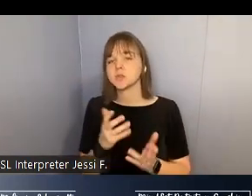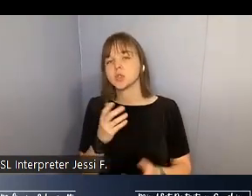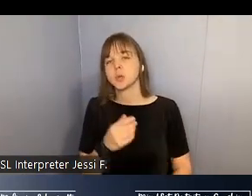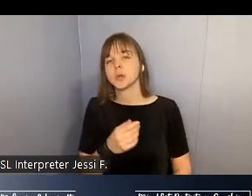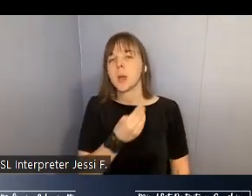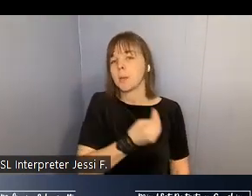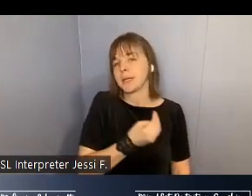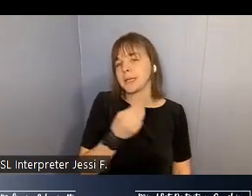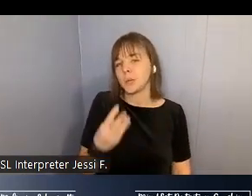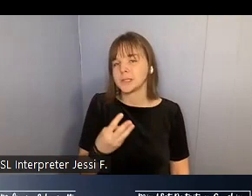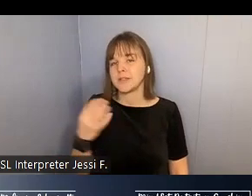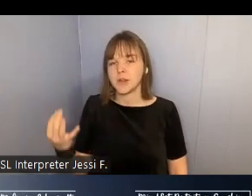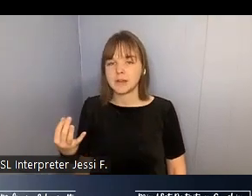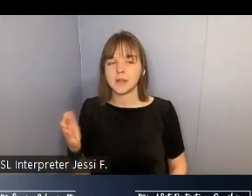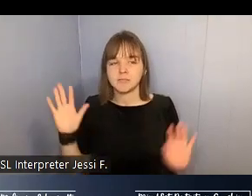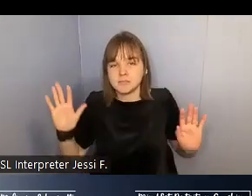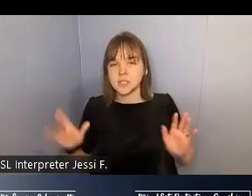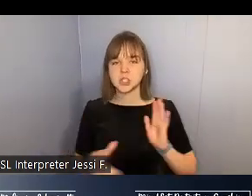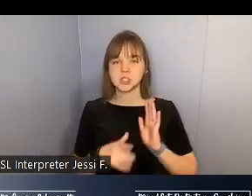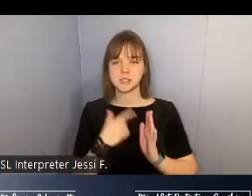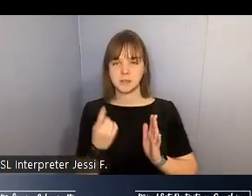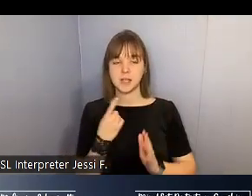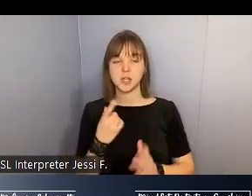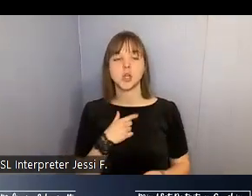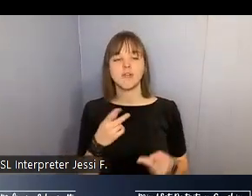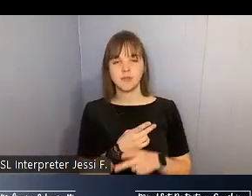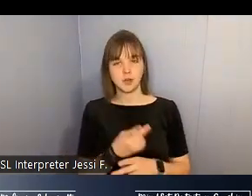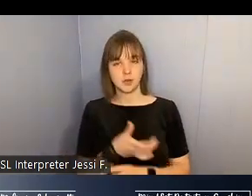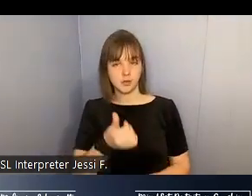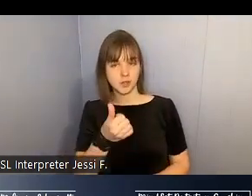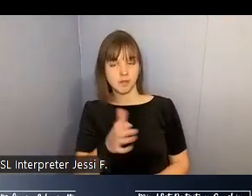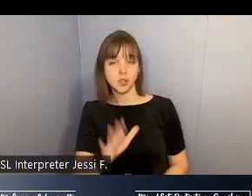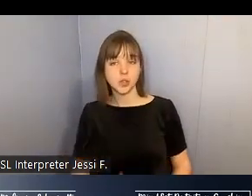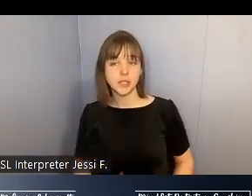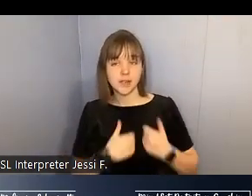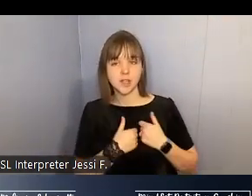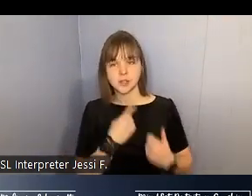So think about even some of your non-negotiables. What are the things in your life that, right now, you are not willing to compromise, that you're